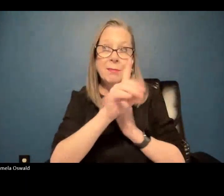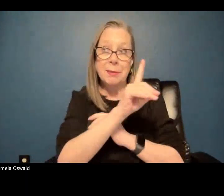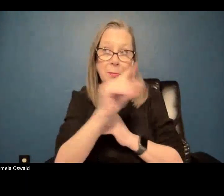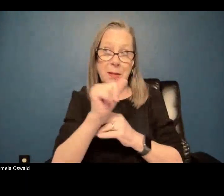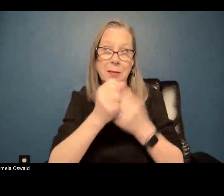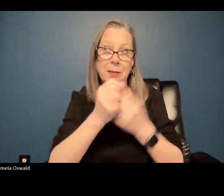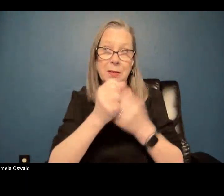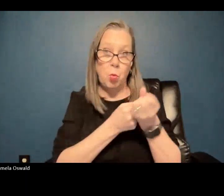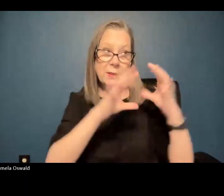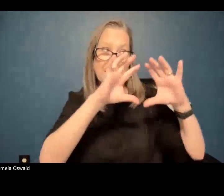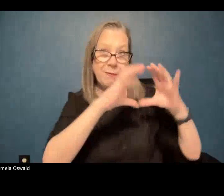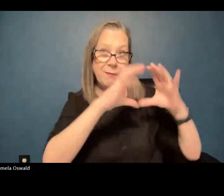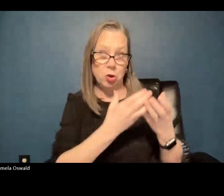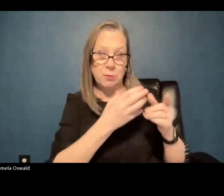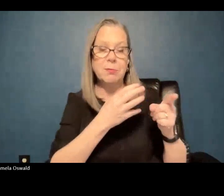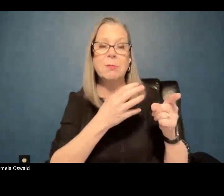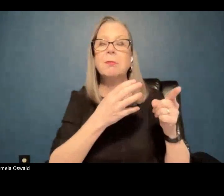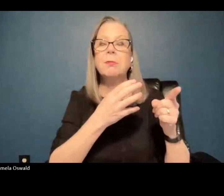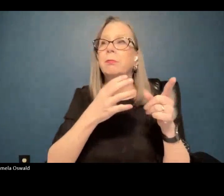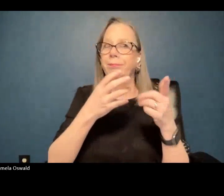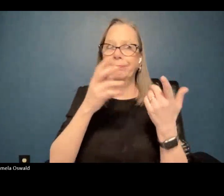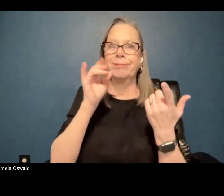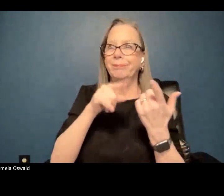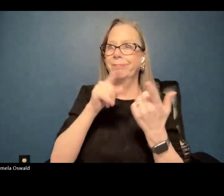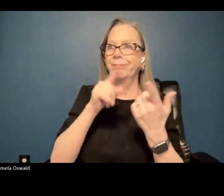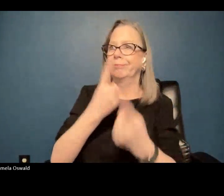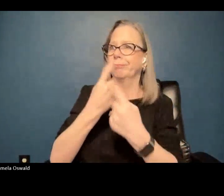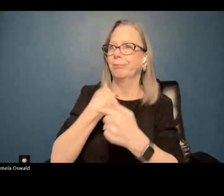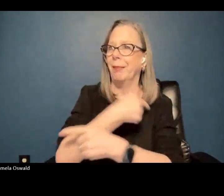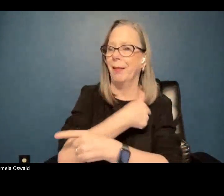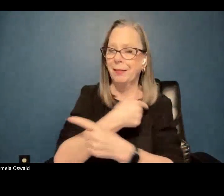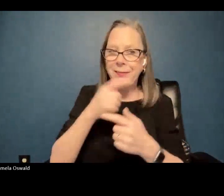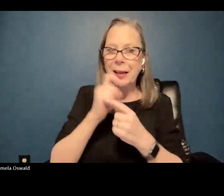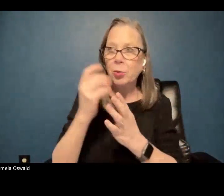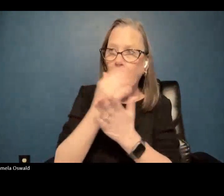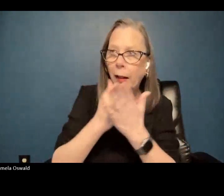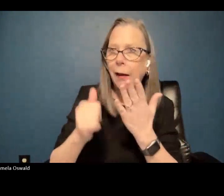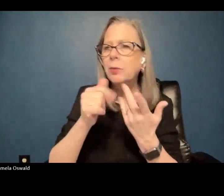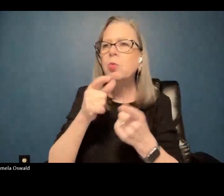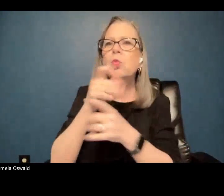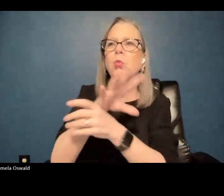talking about, collect demographic and wage data on our workforce, the direct support professionals serving